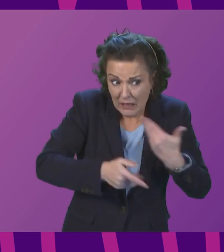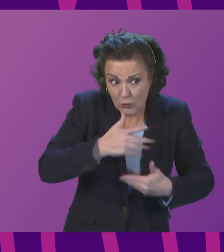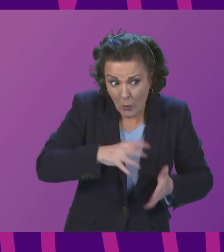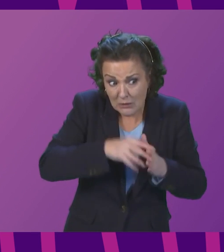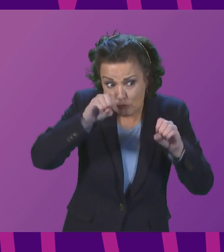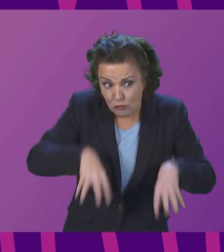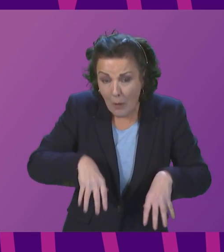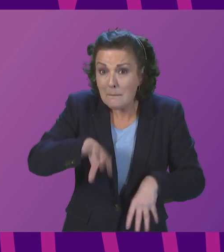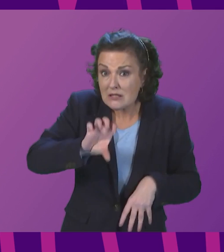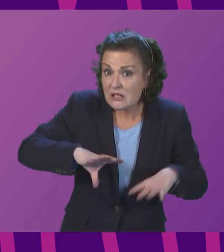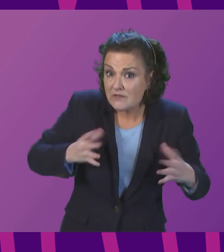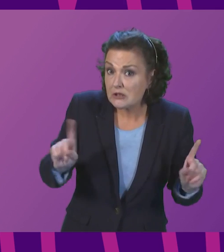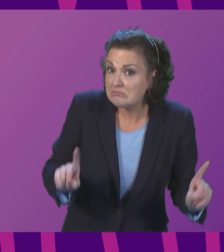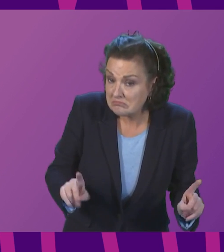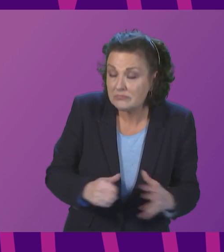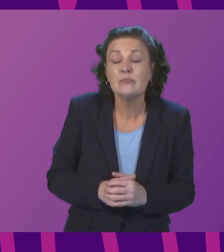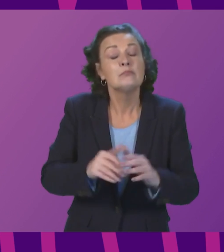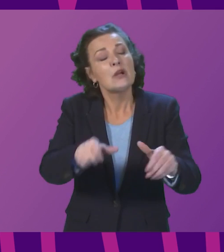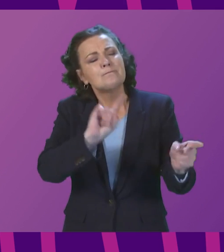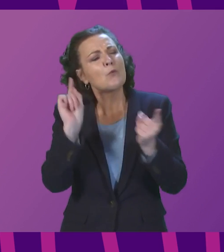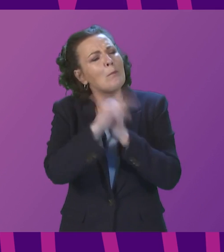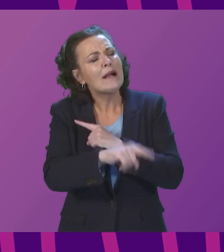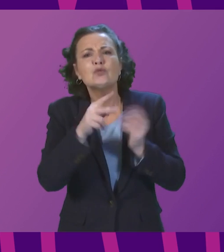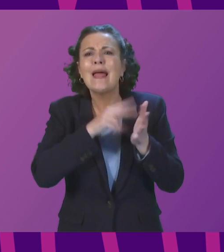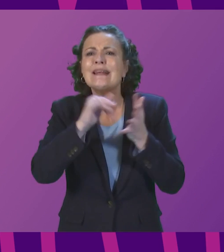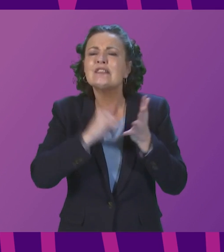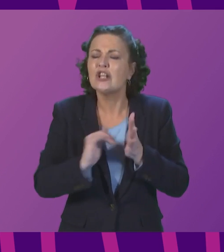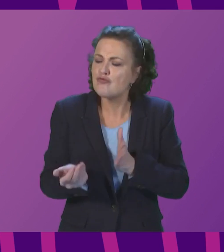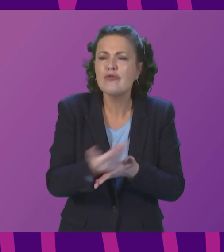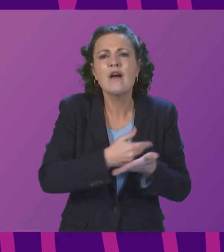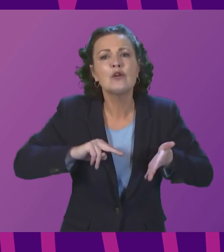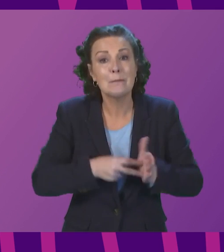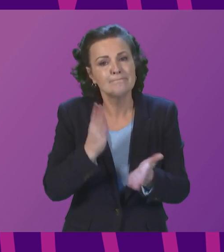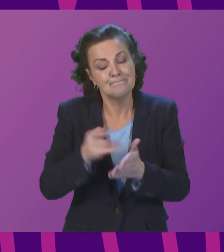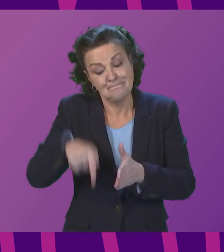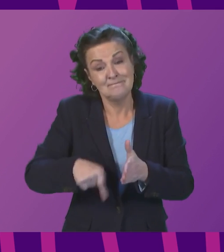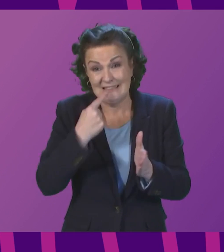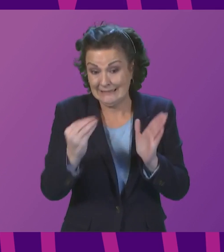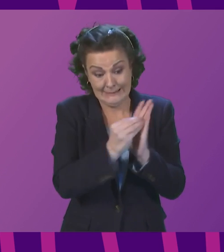On the action that we are taking, the NHS recovery plan commits to providing extra funding